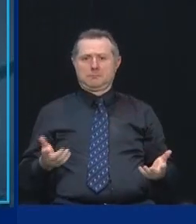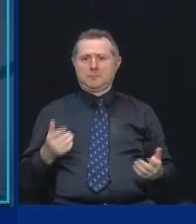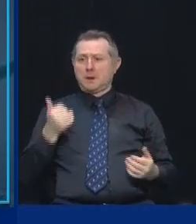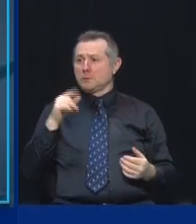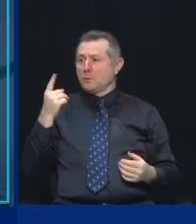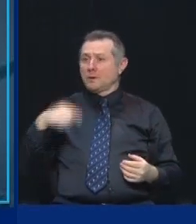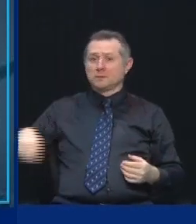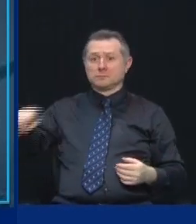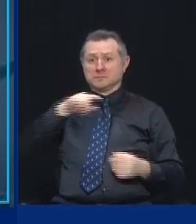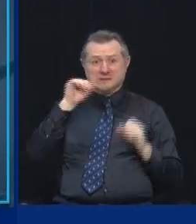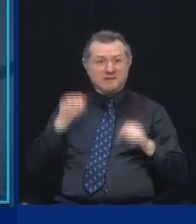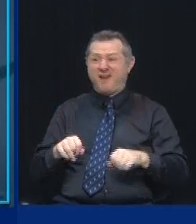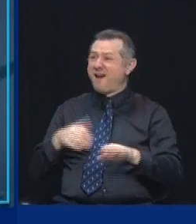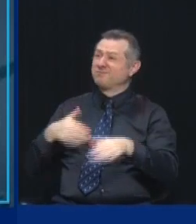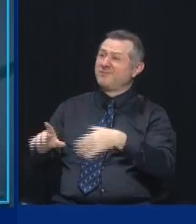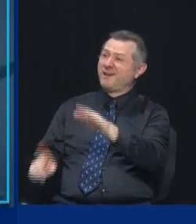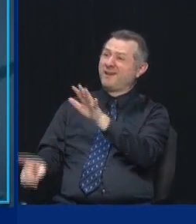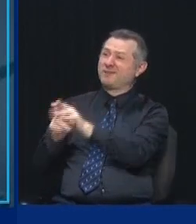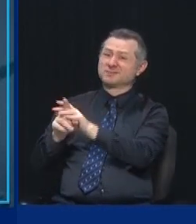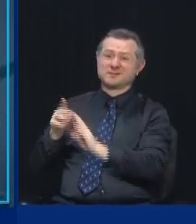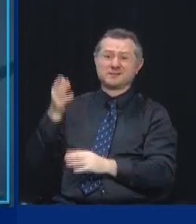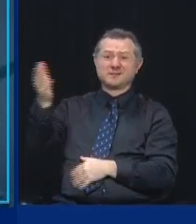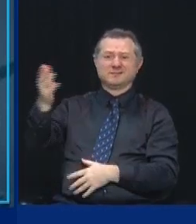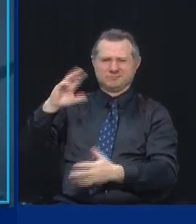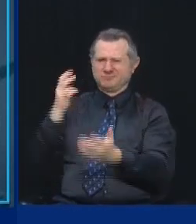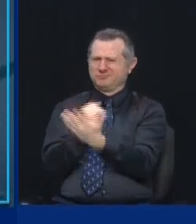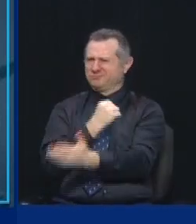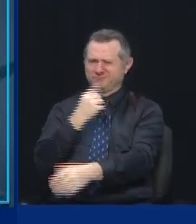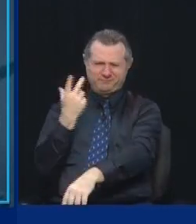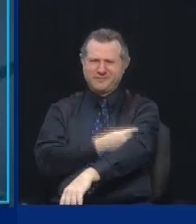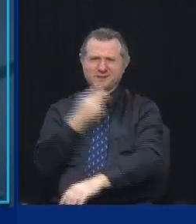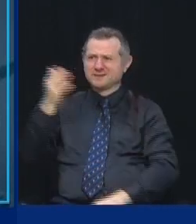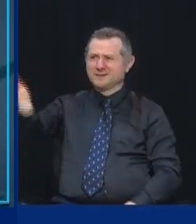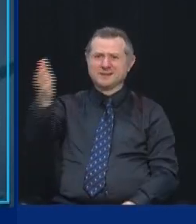WE'RE PAST THAT POPULATION. ANYBODY WHO CAN GET A VACCINE